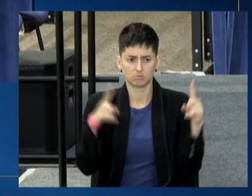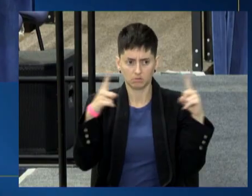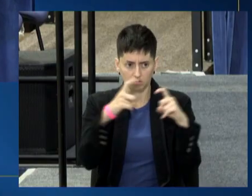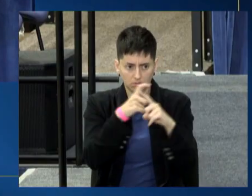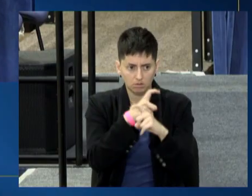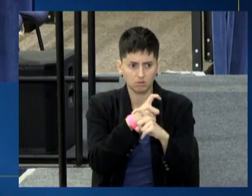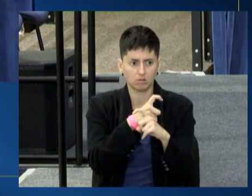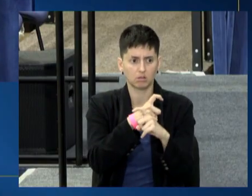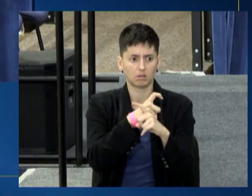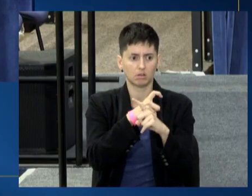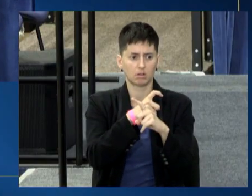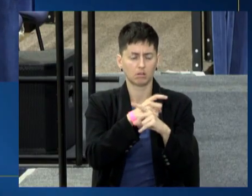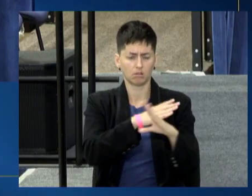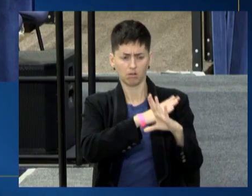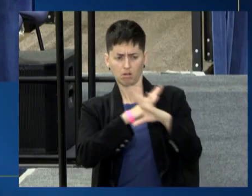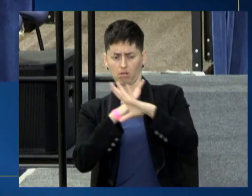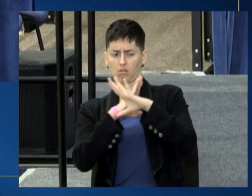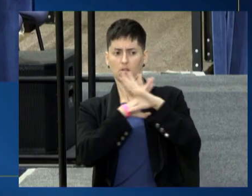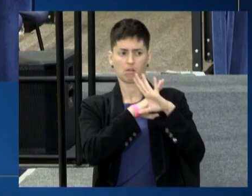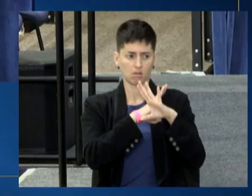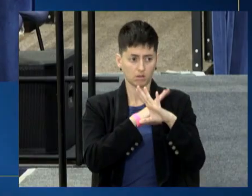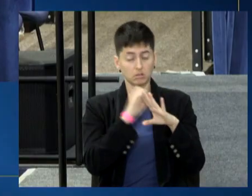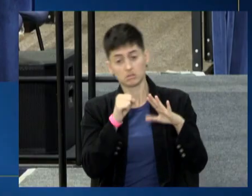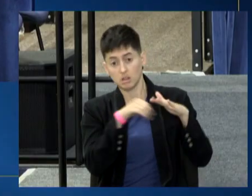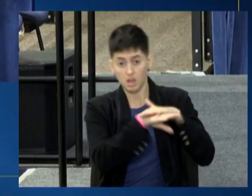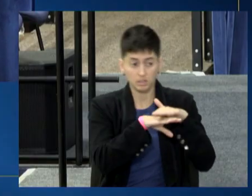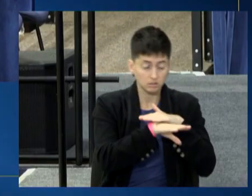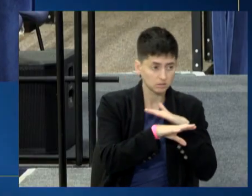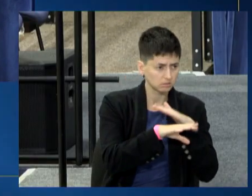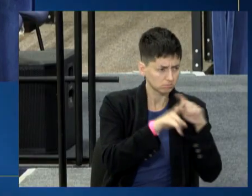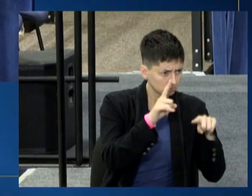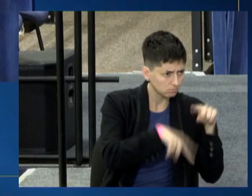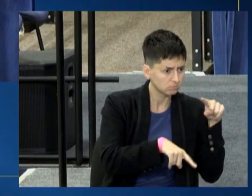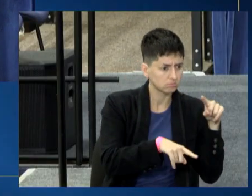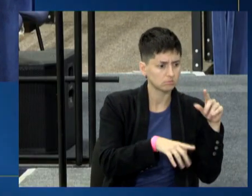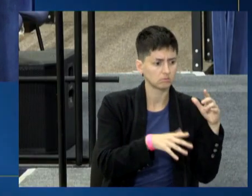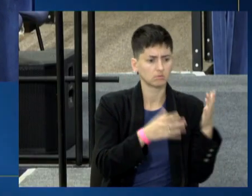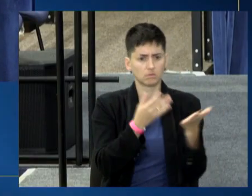whether it's access barriers, whether it's financial barriers.